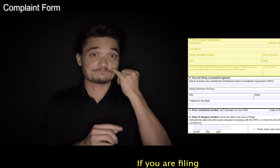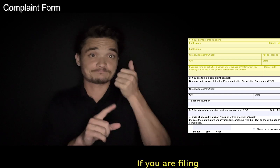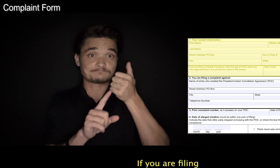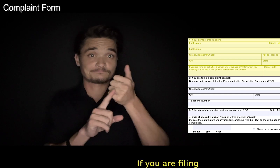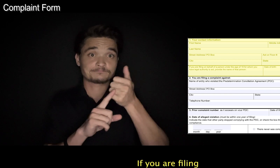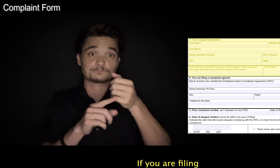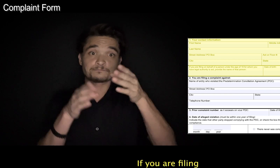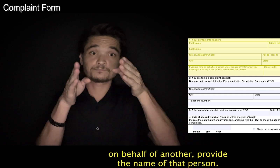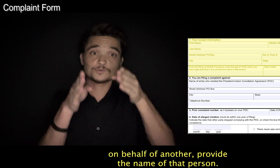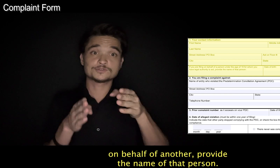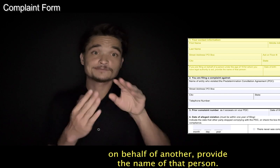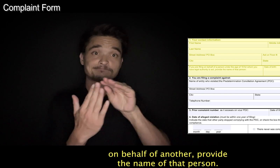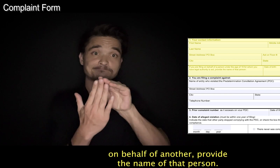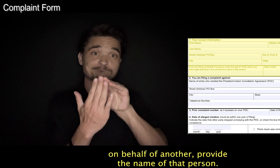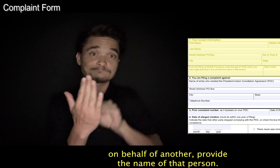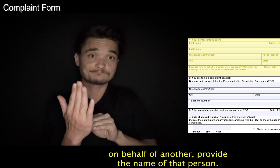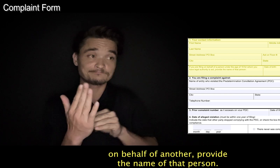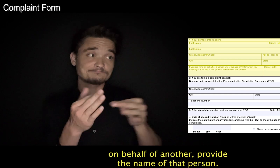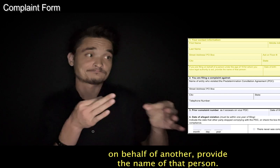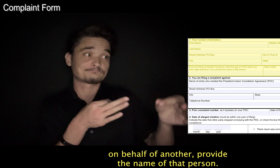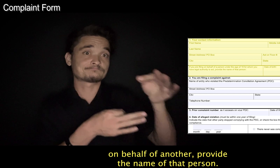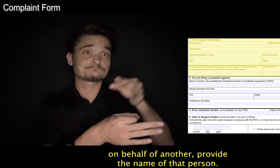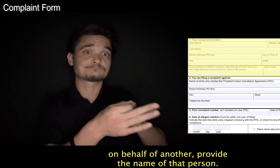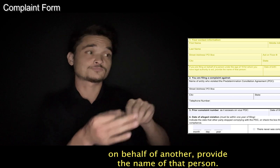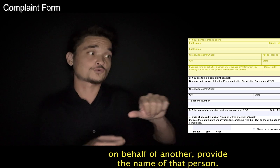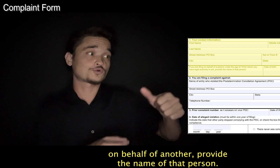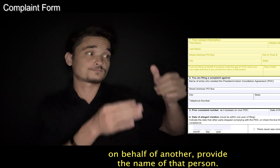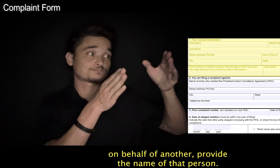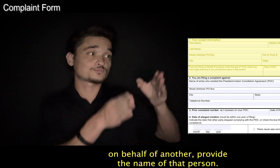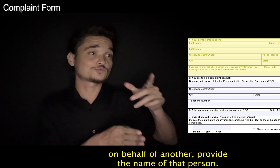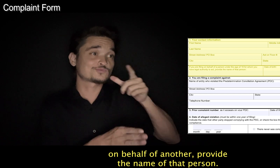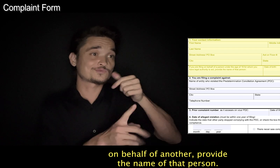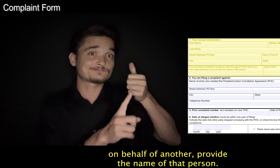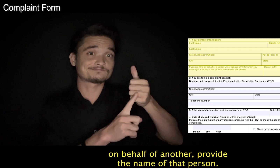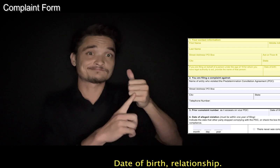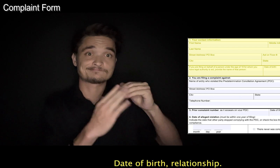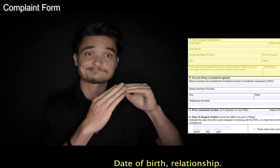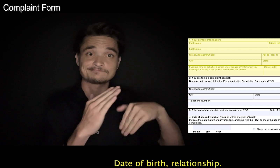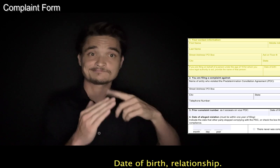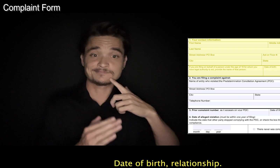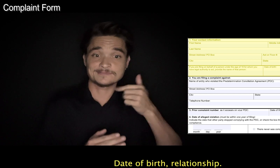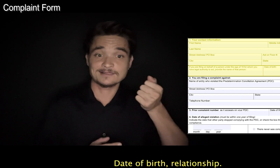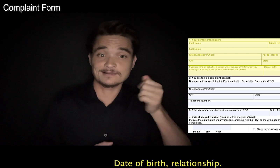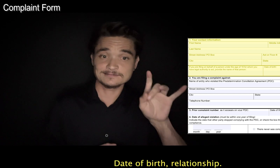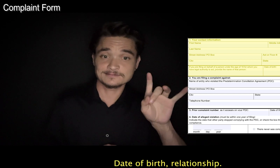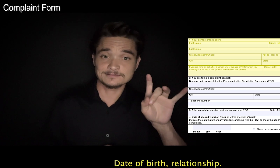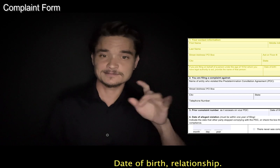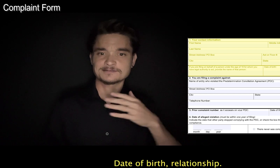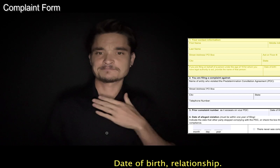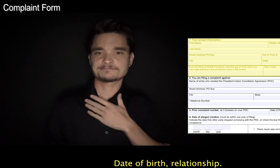If you are filing on behalf of another, provide the name of that person. Date of birth, relationship.